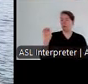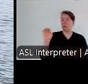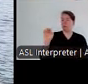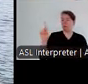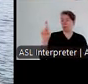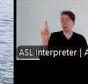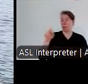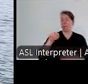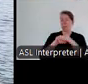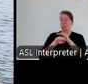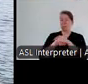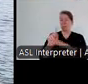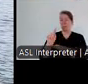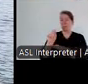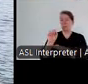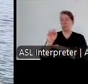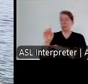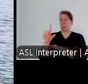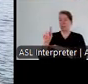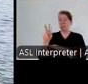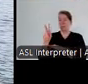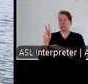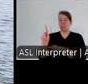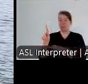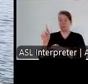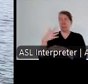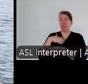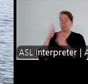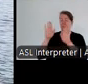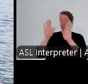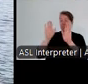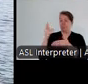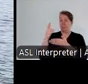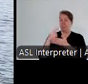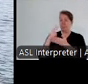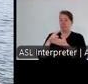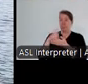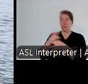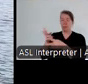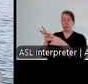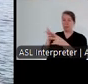They made an absolutely amazing resource for that, so a lot of this is inspired by that.